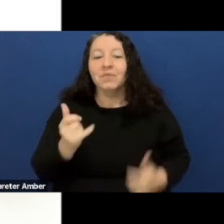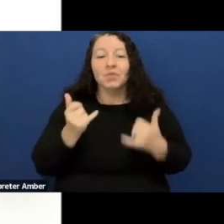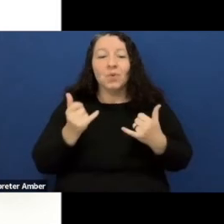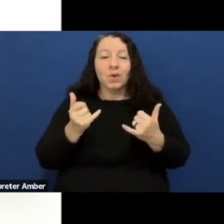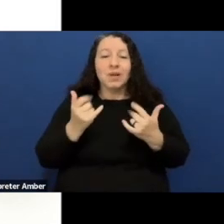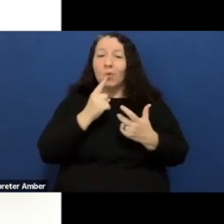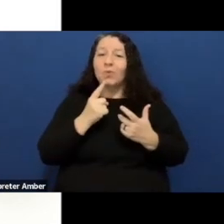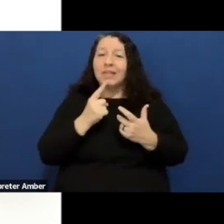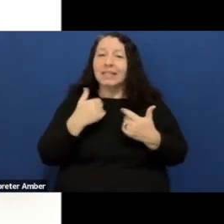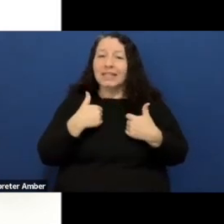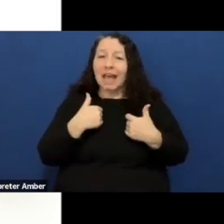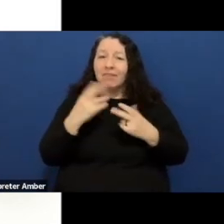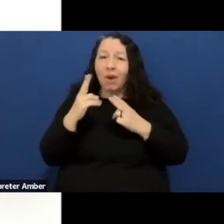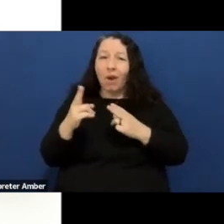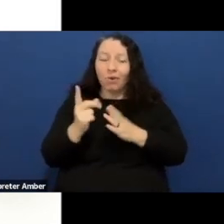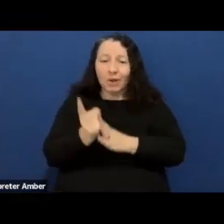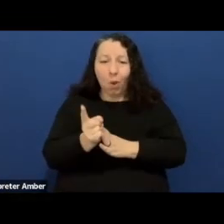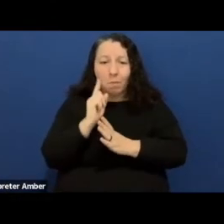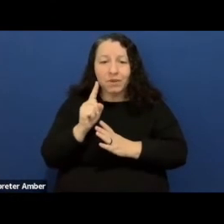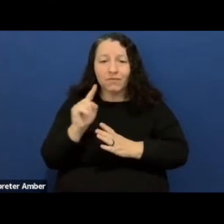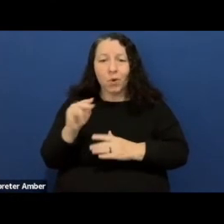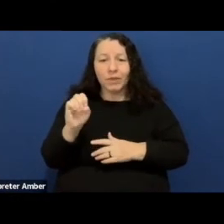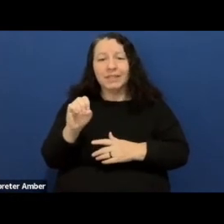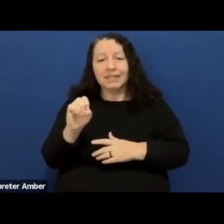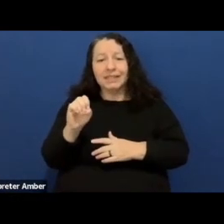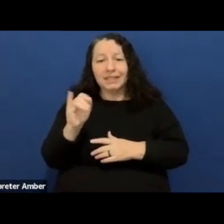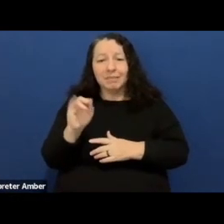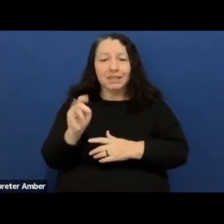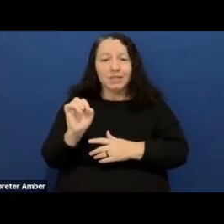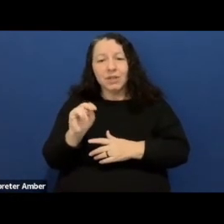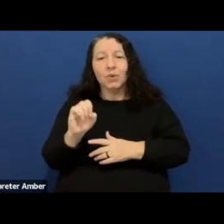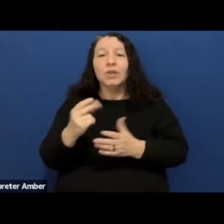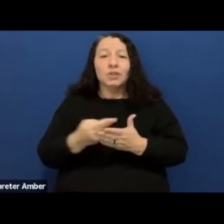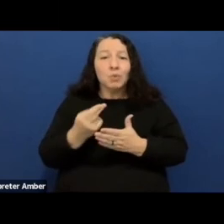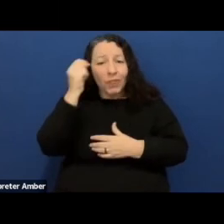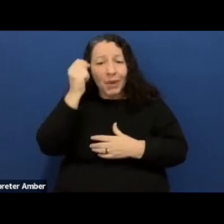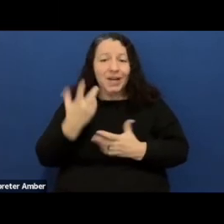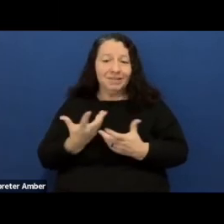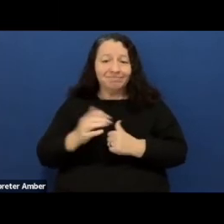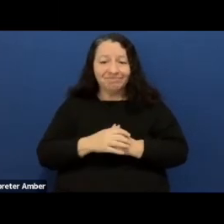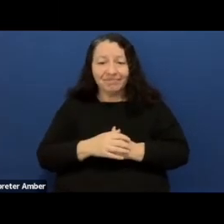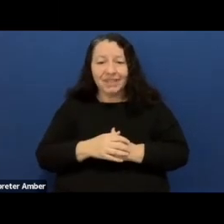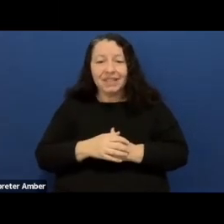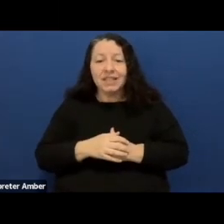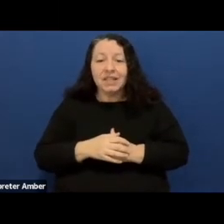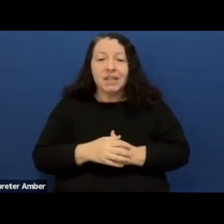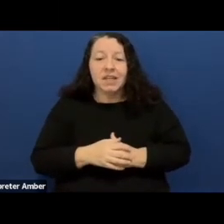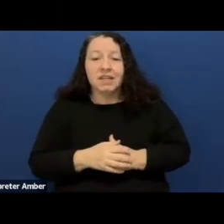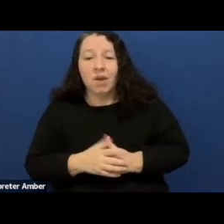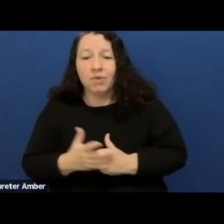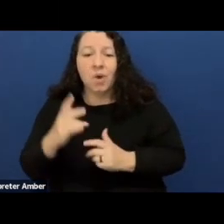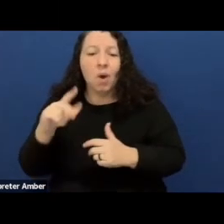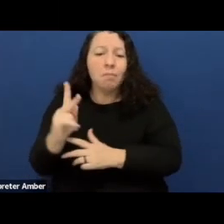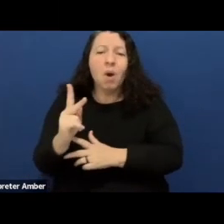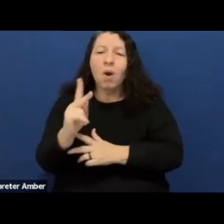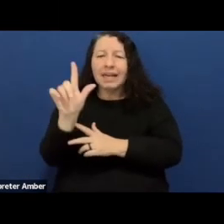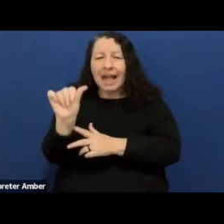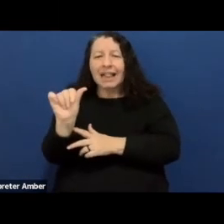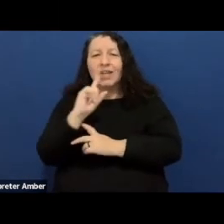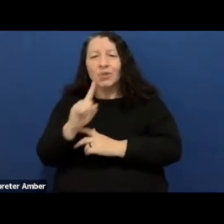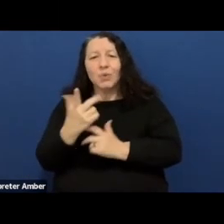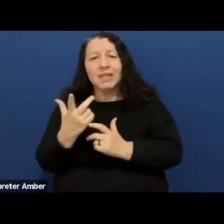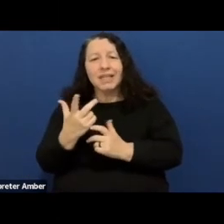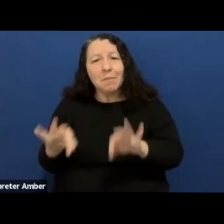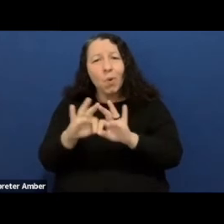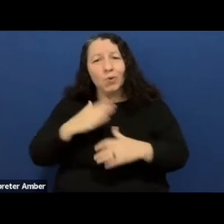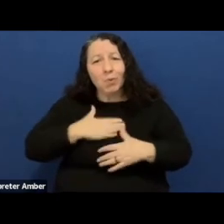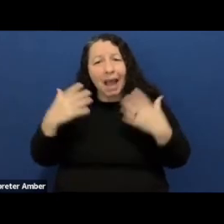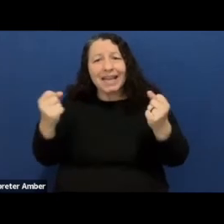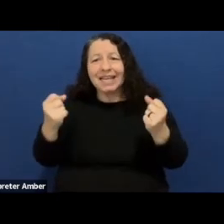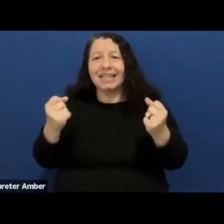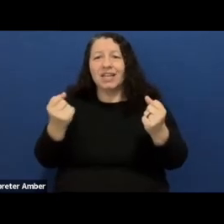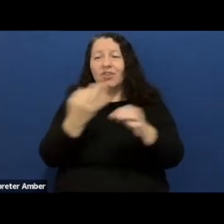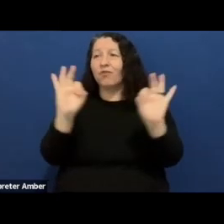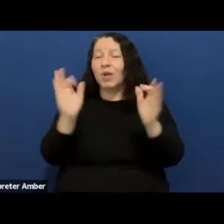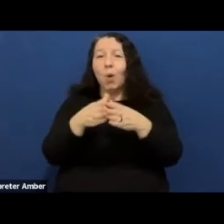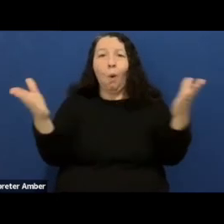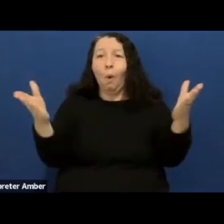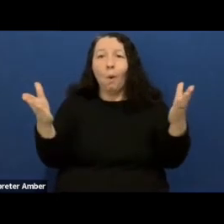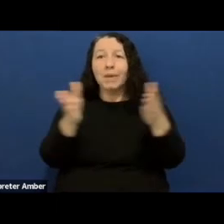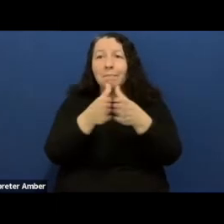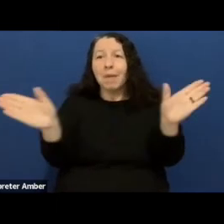And place helps. Elysian Park in Los Angeles has been instrumental to my healing. It’s